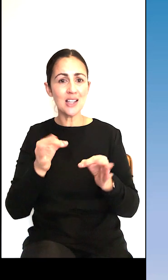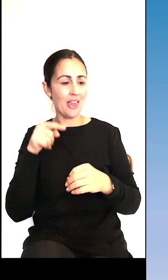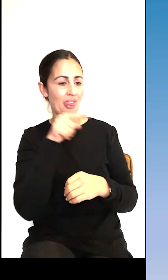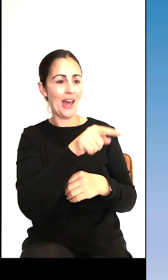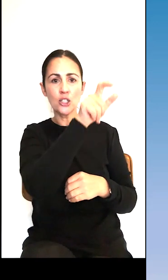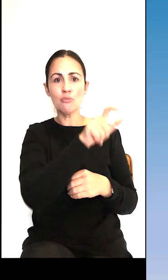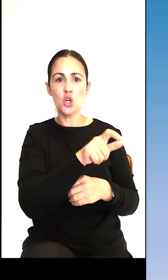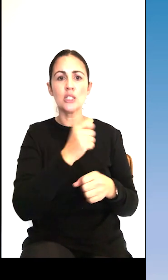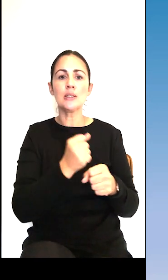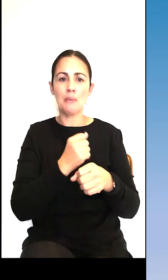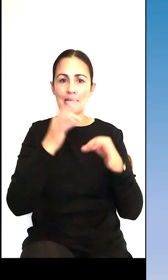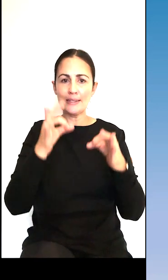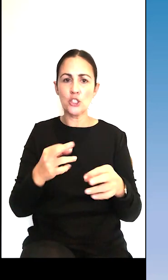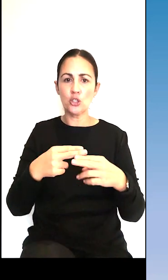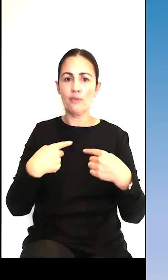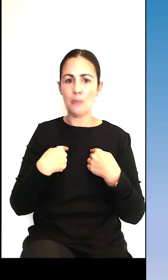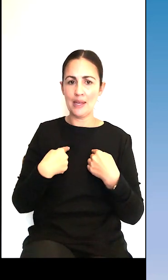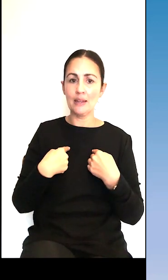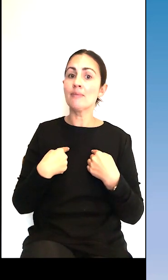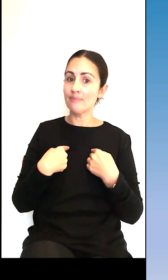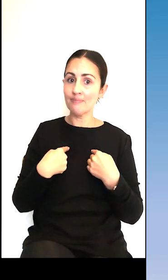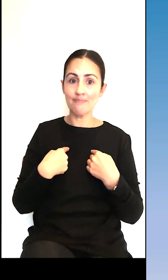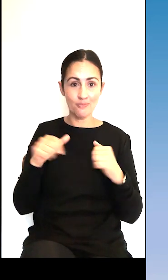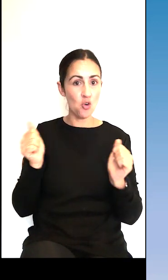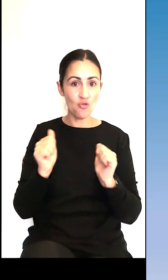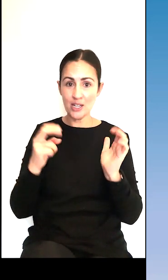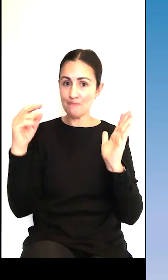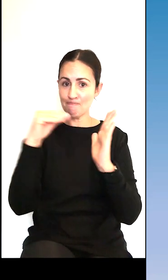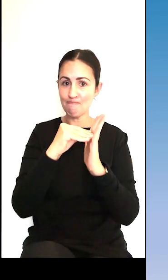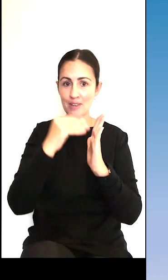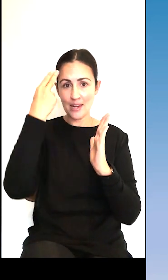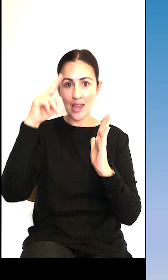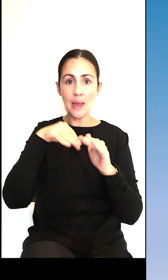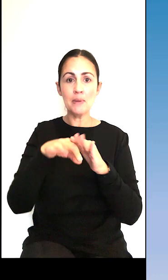Ideally, this process of advance care planning would then result in a person's values